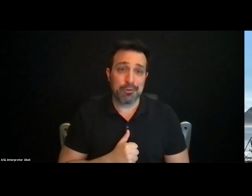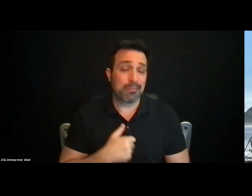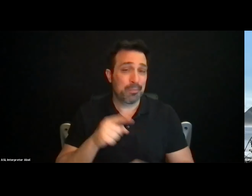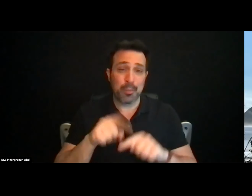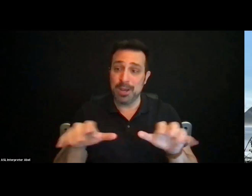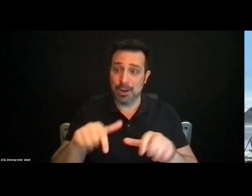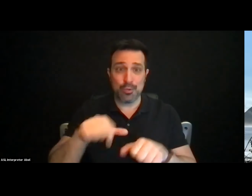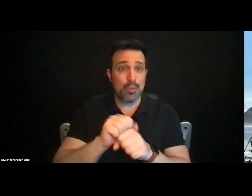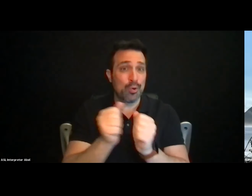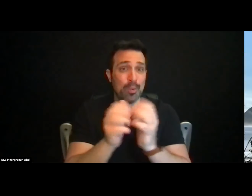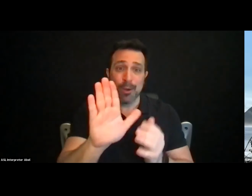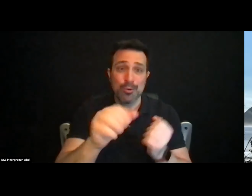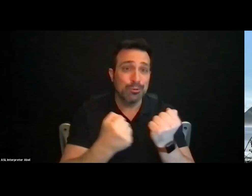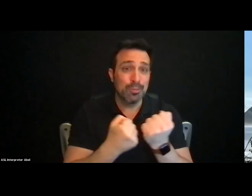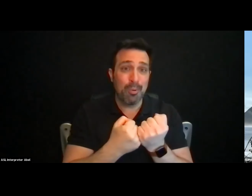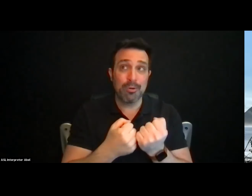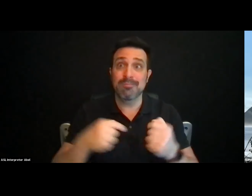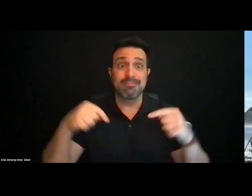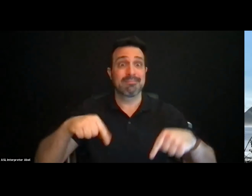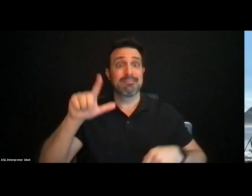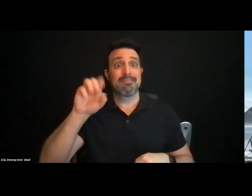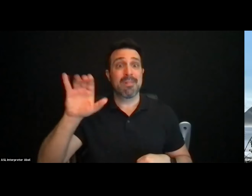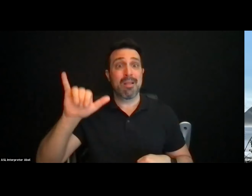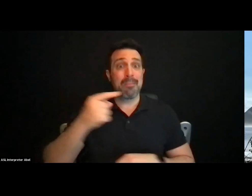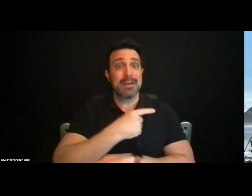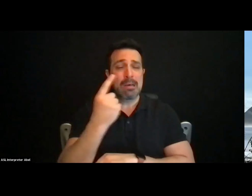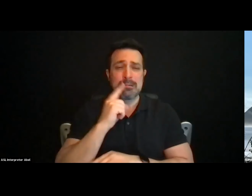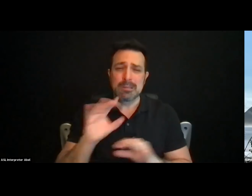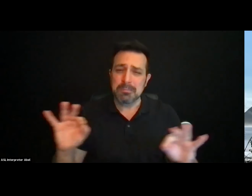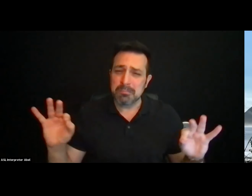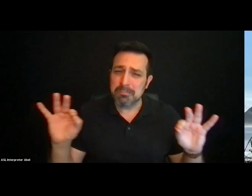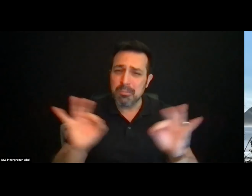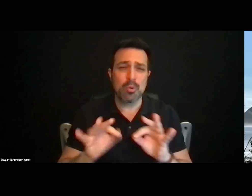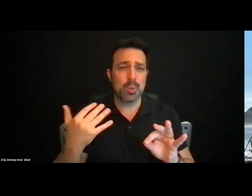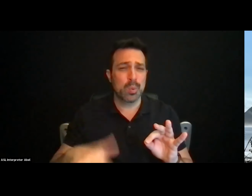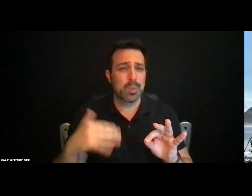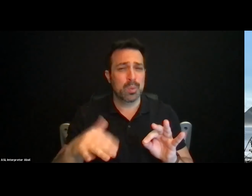today, for saying by your actions that we can make our